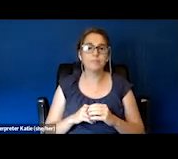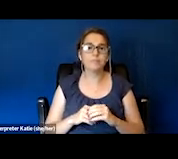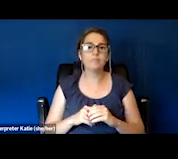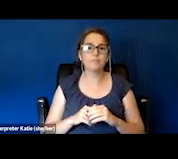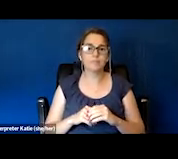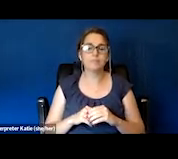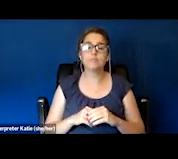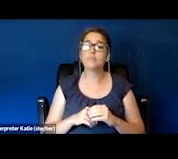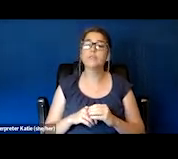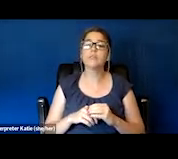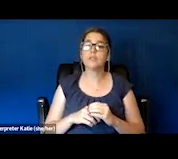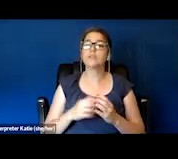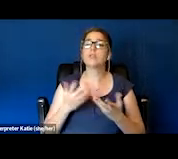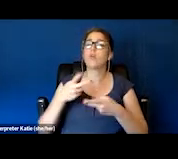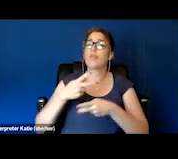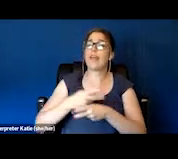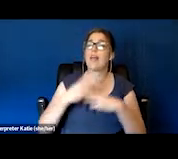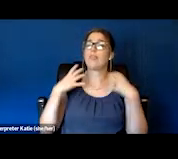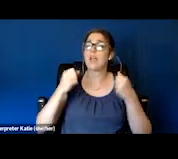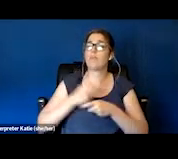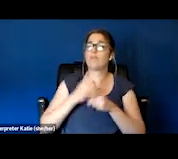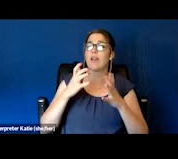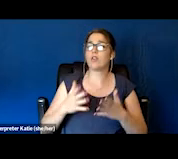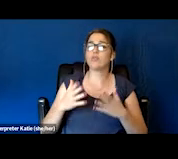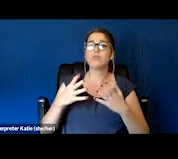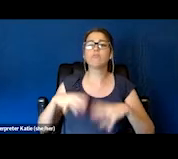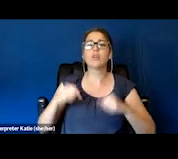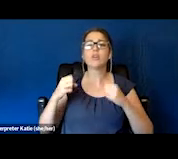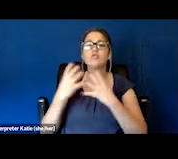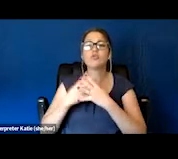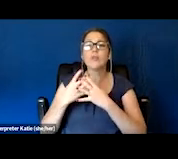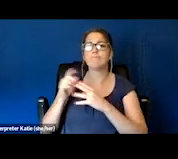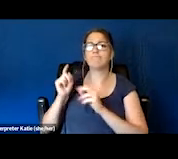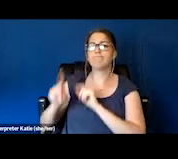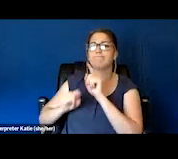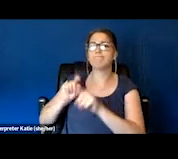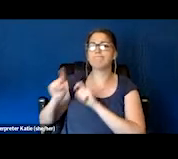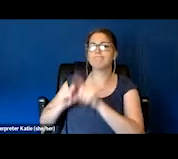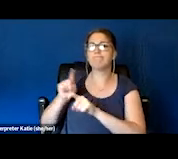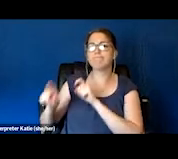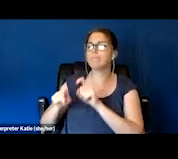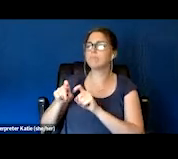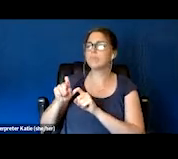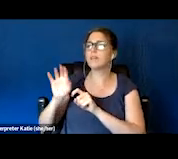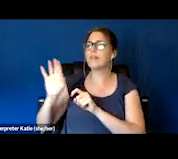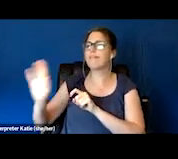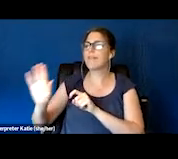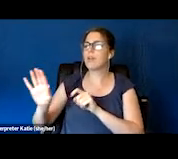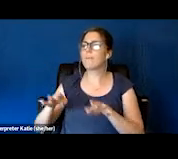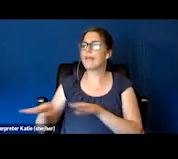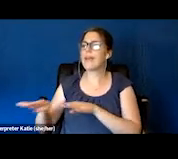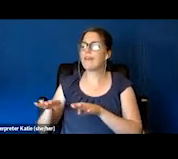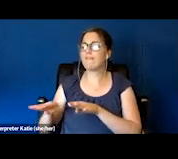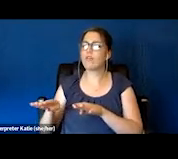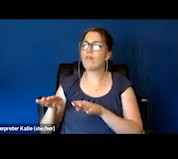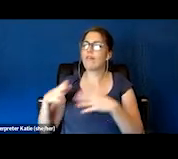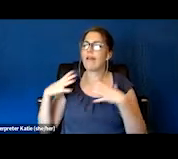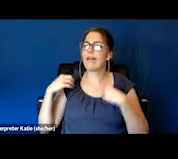a screening and talks to the person about the levels and severity of their behavioral healthcare need and then provides a brief intervention